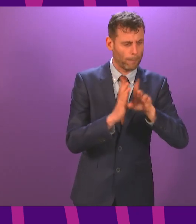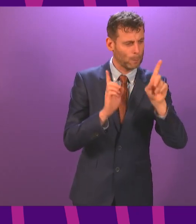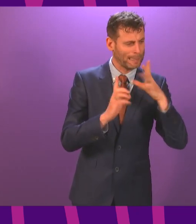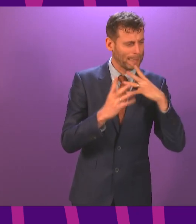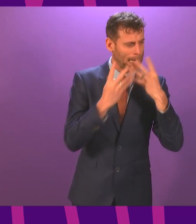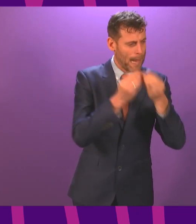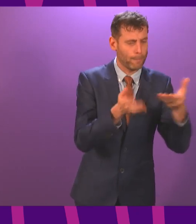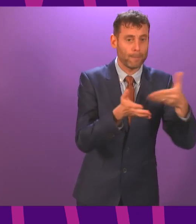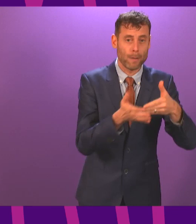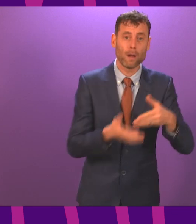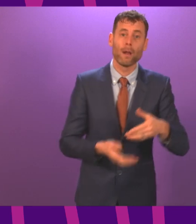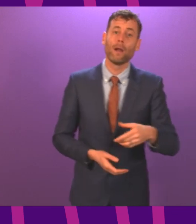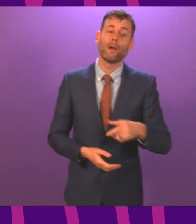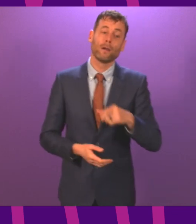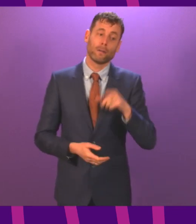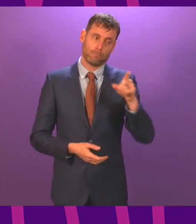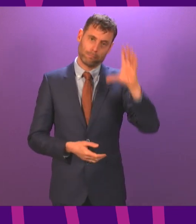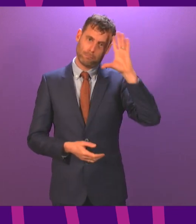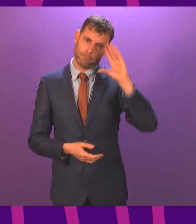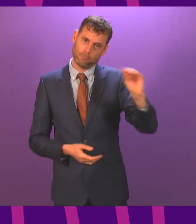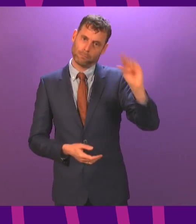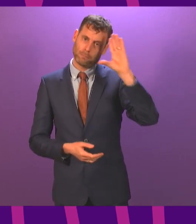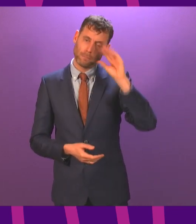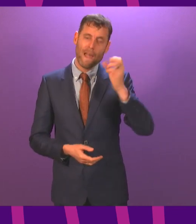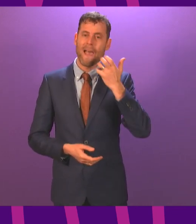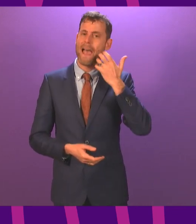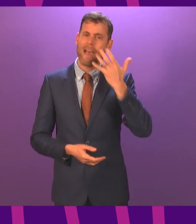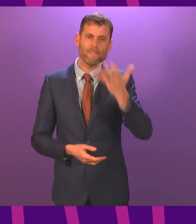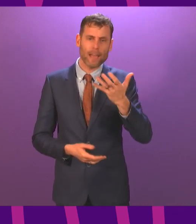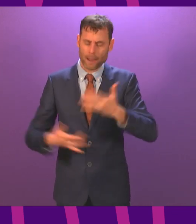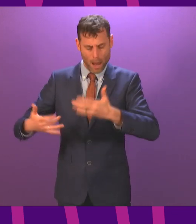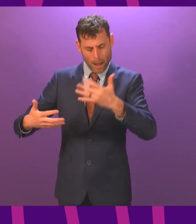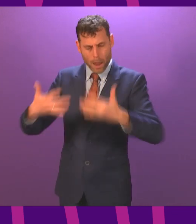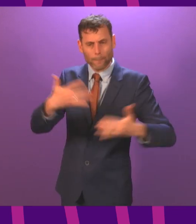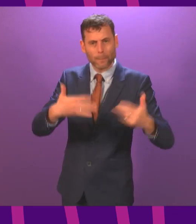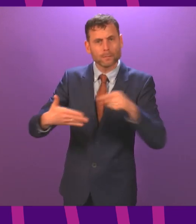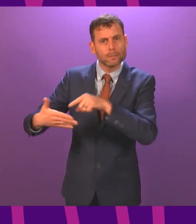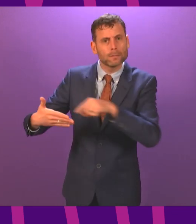All local authority chief executives receive daily updates of the indicators that are produced